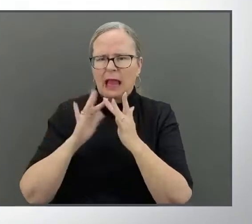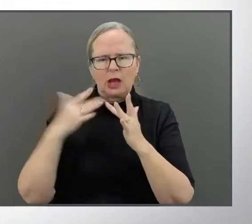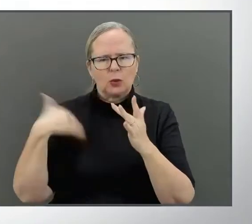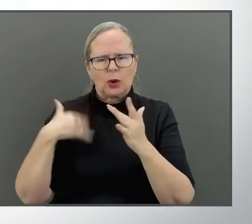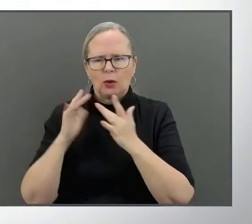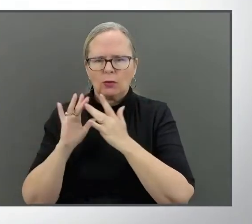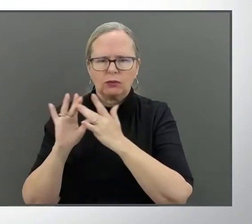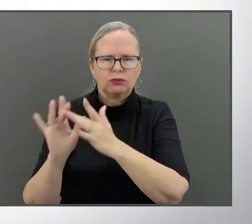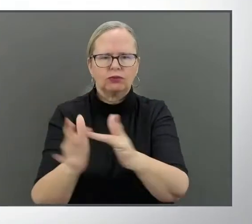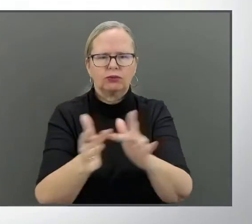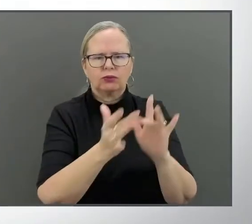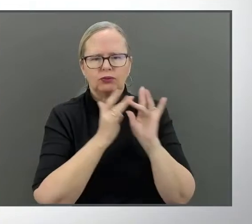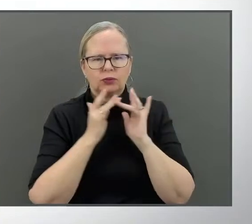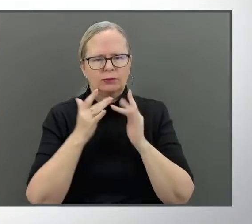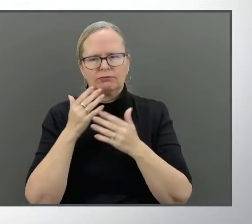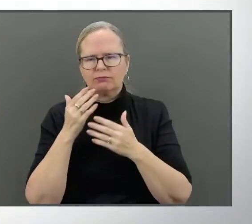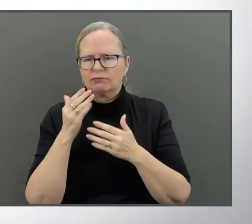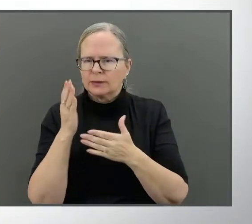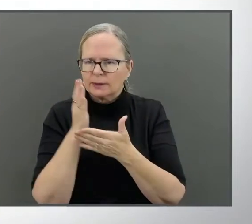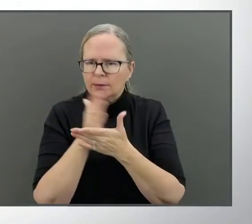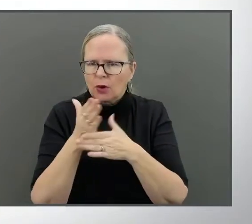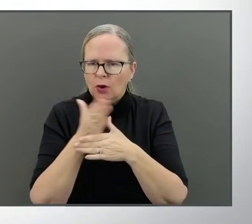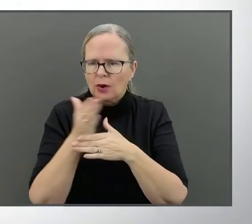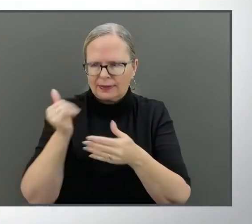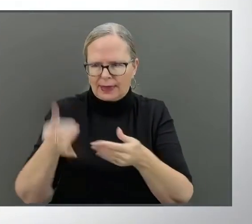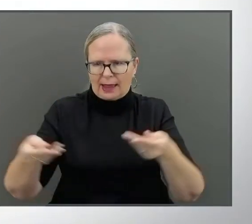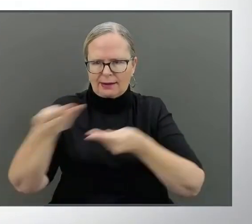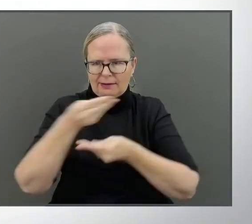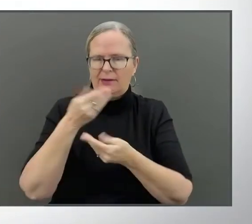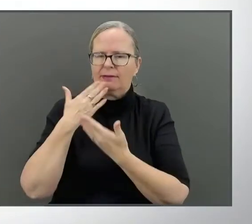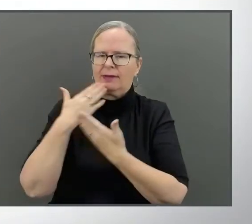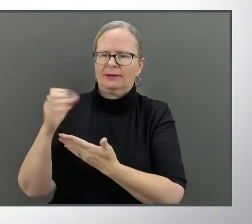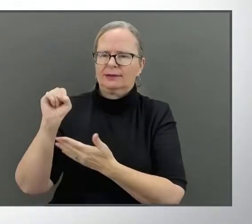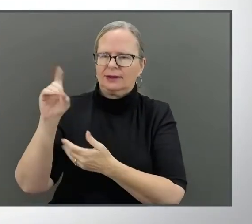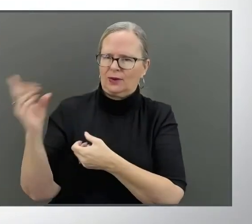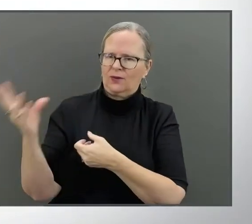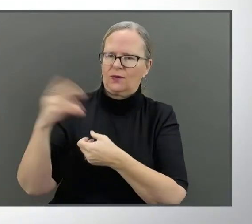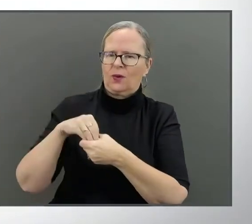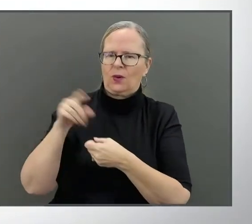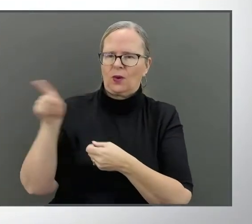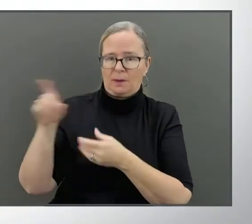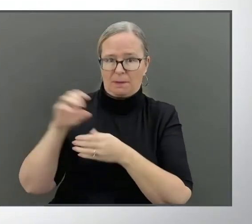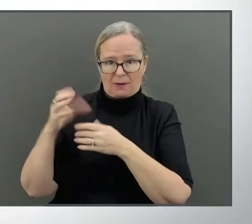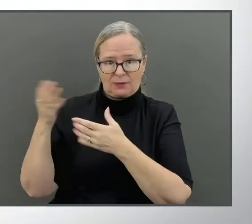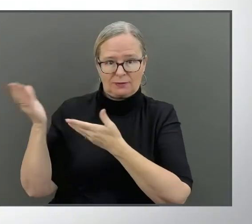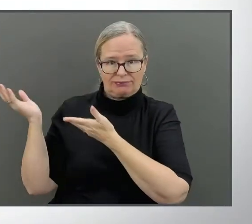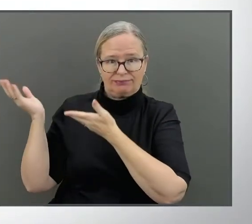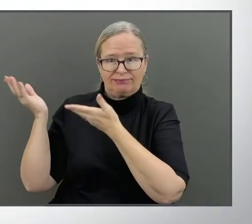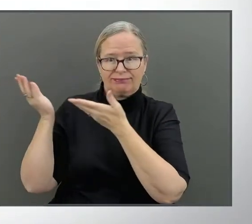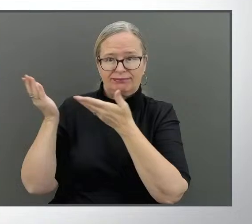arrival of the pipe fits into our repair schedule and we are happy that it is now being prepared